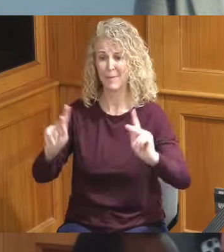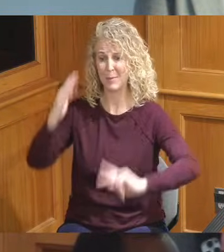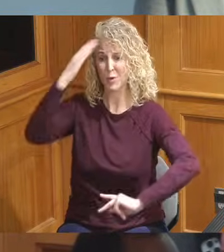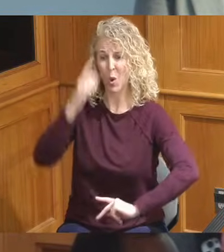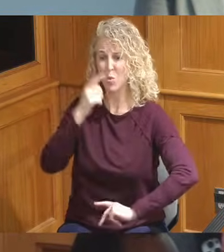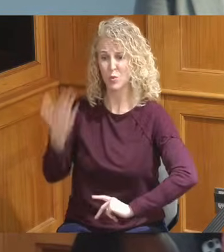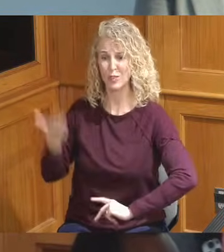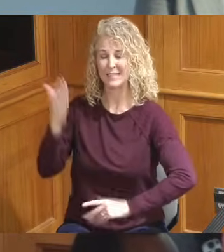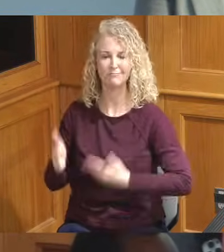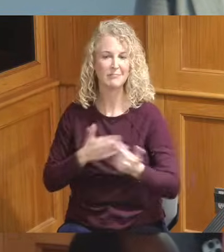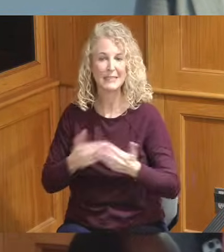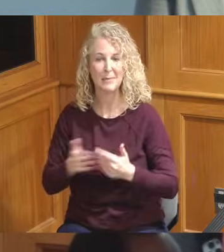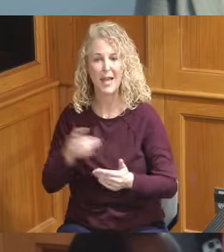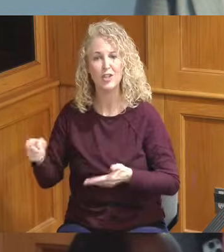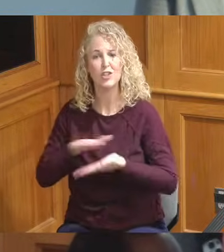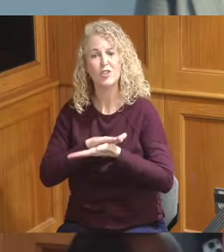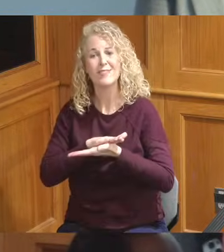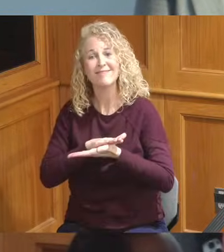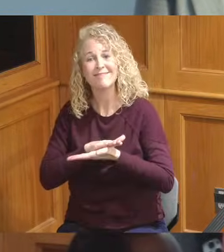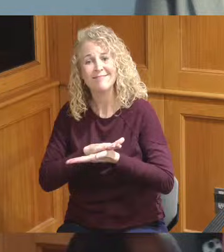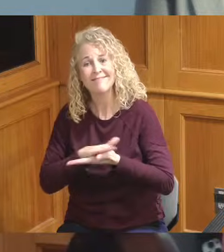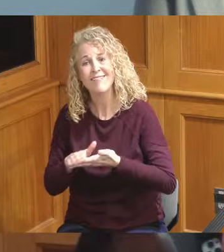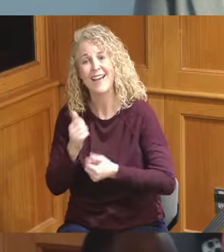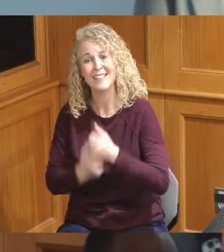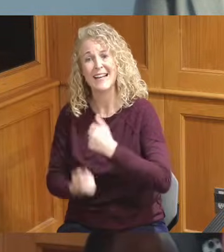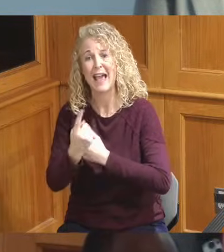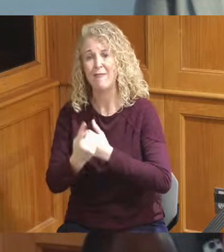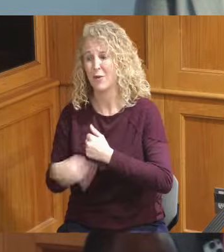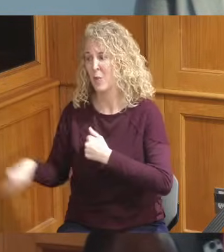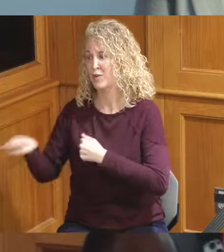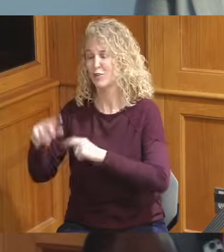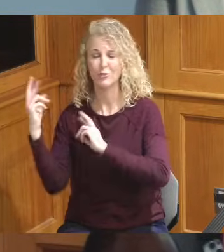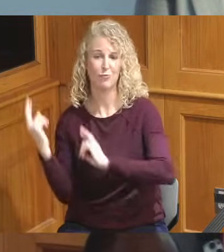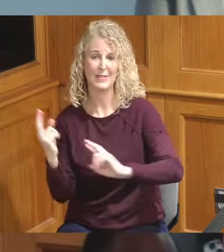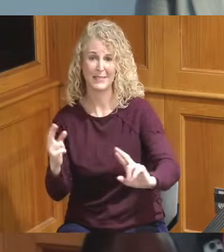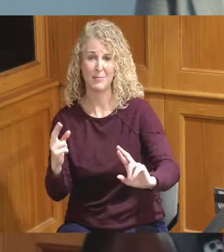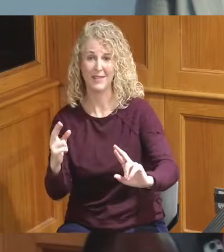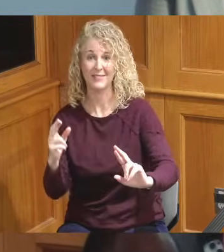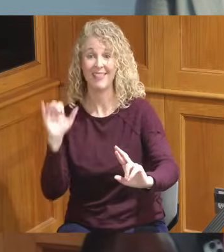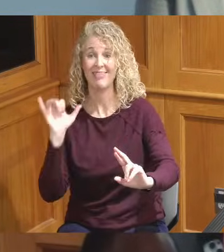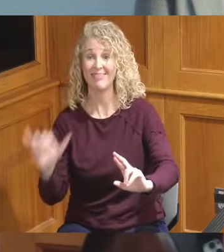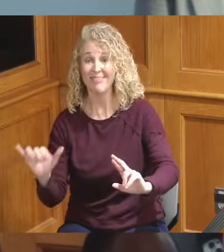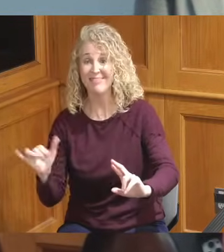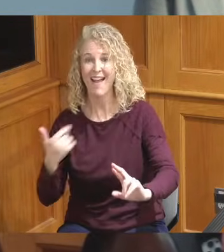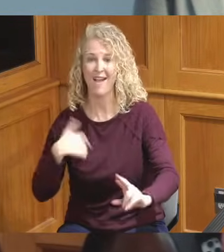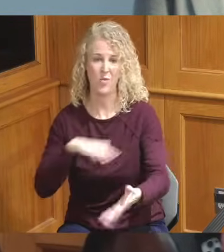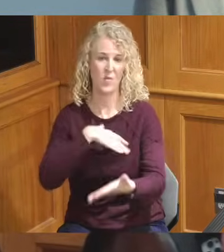person and she treated everybody with respect and that's a lesson that we all can learn. And also